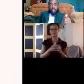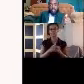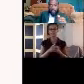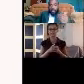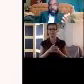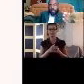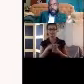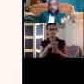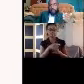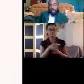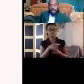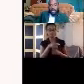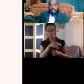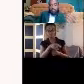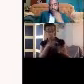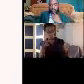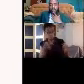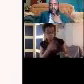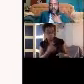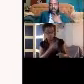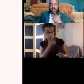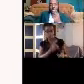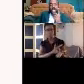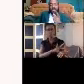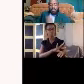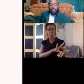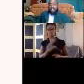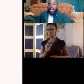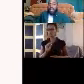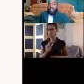They're willing to make the attempts to repair that harm. And this goes back to canceling